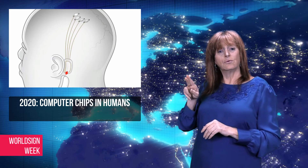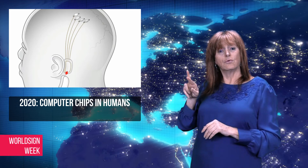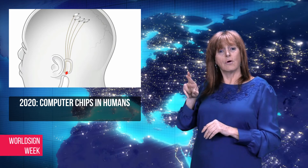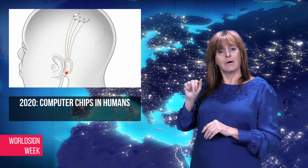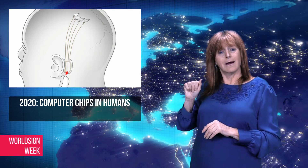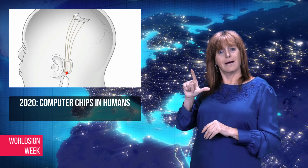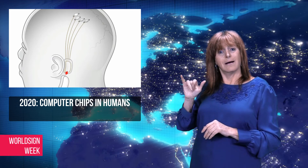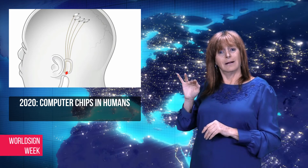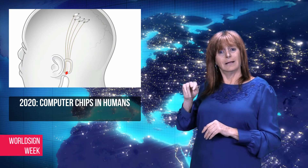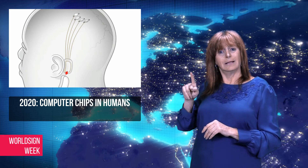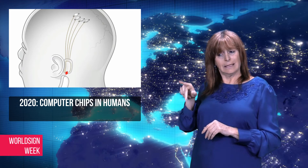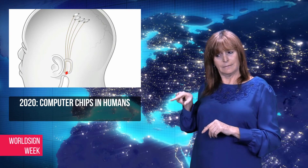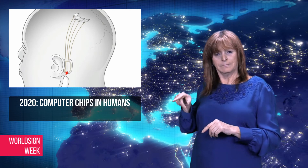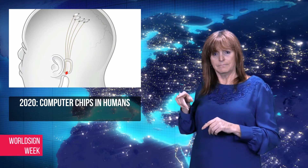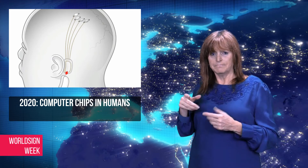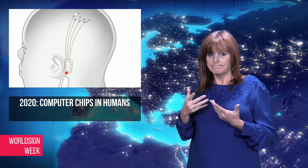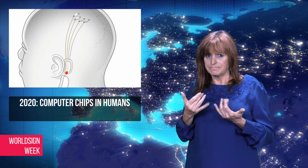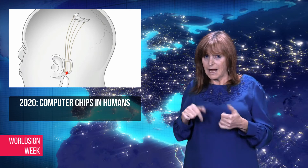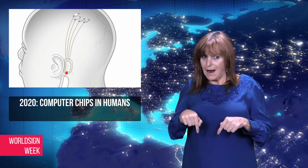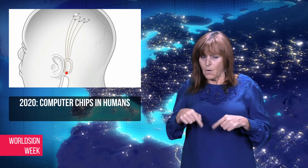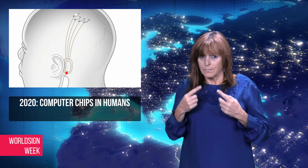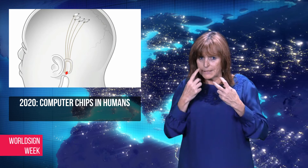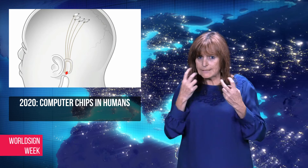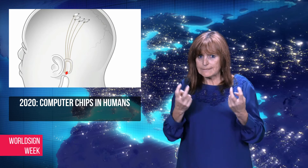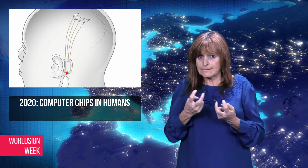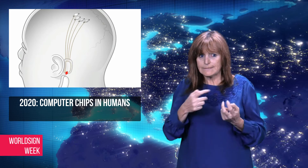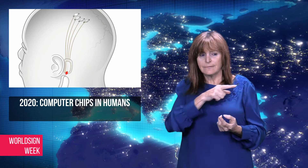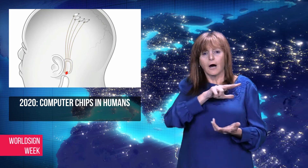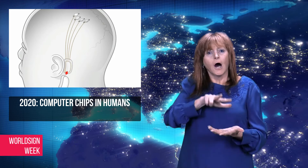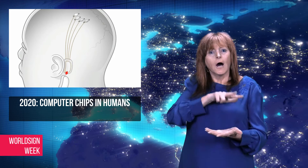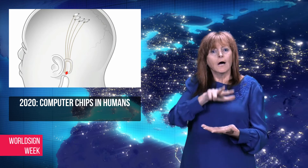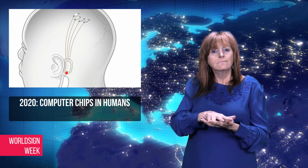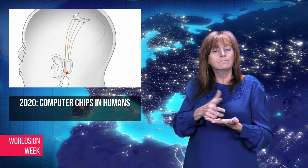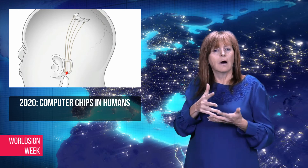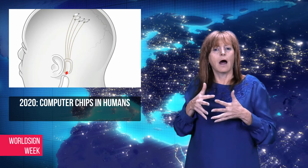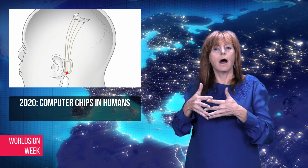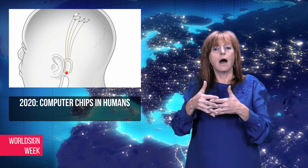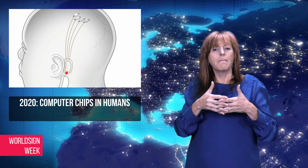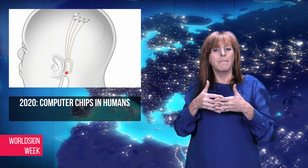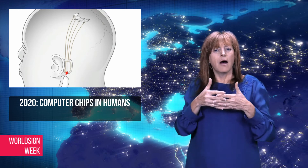Neuralink is seeking approval from the US Food